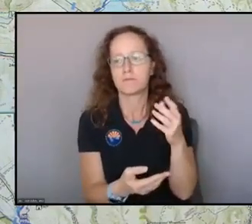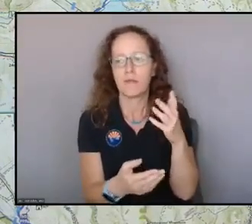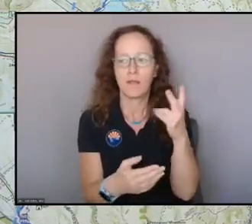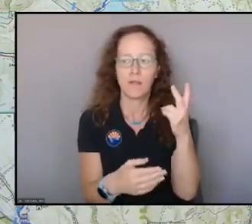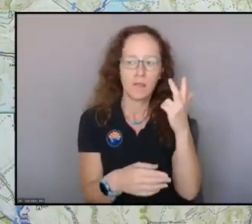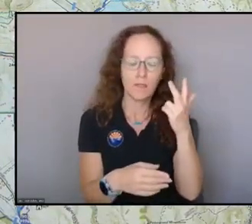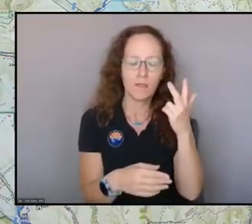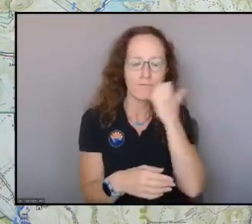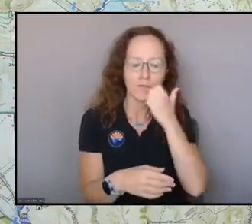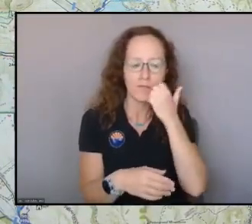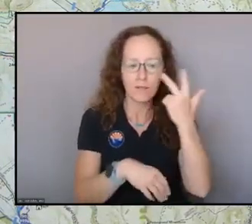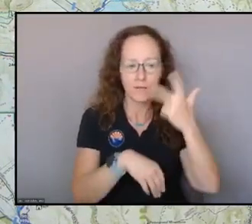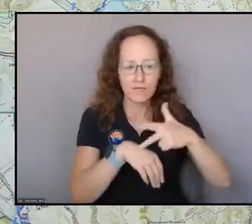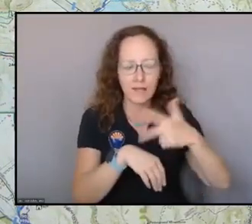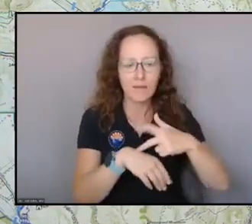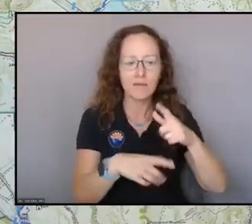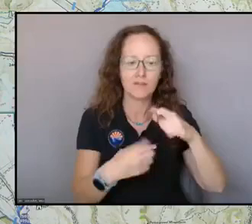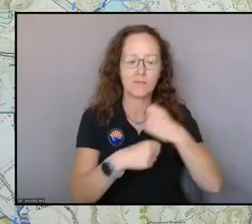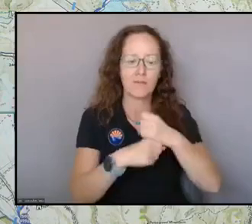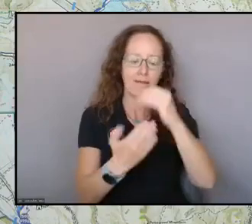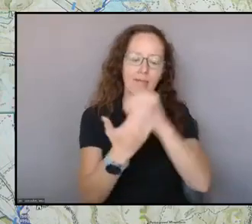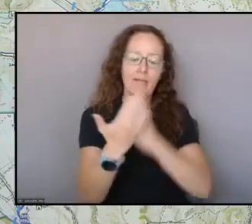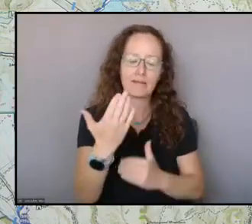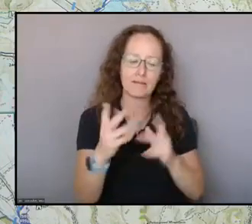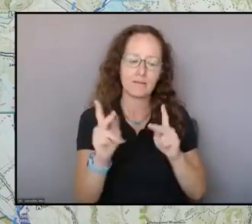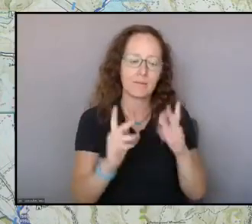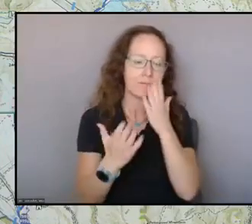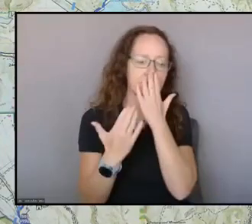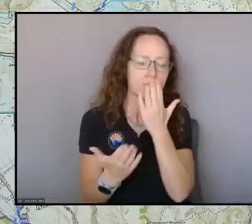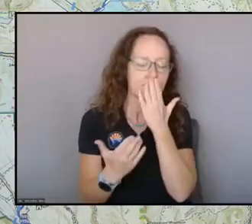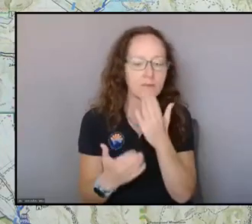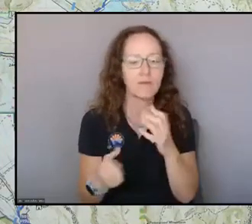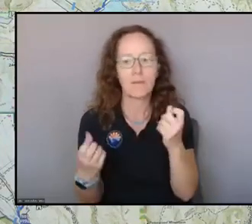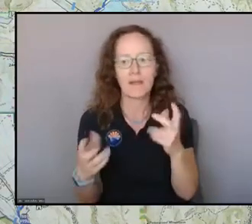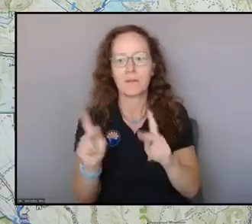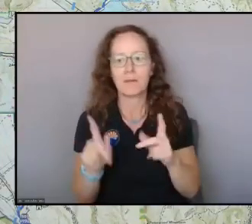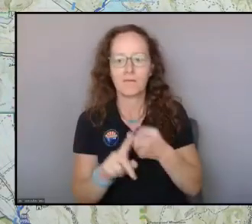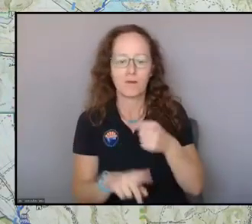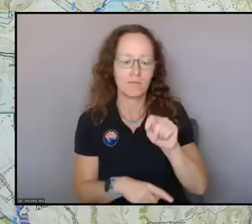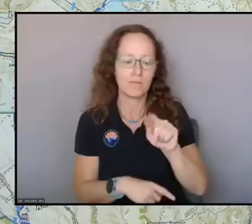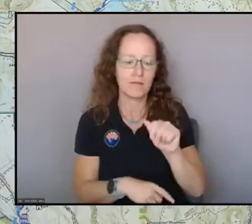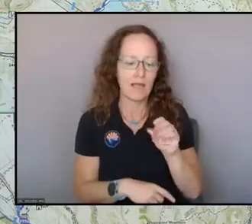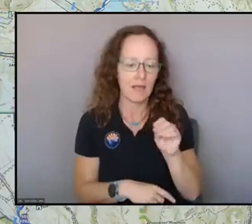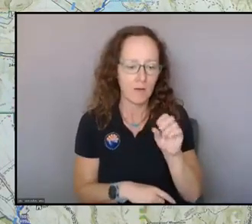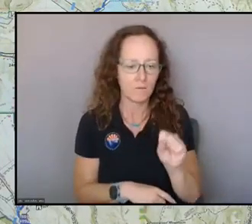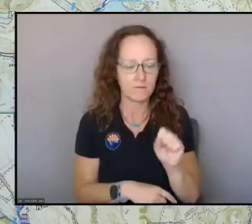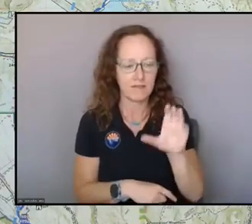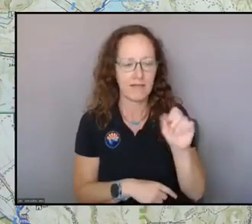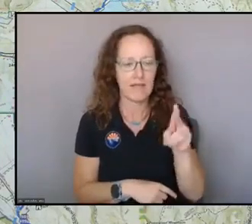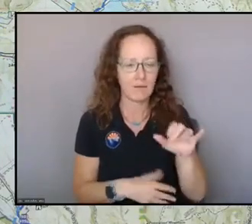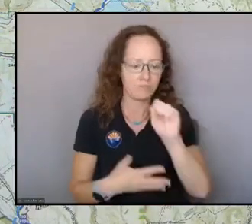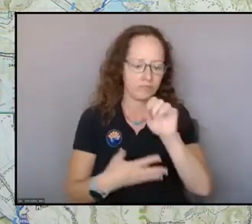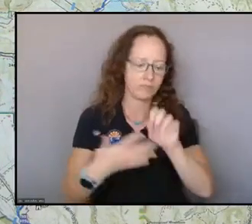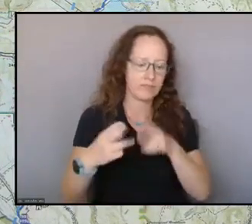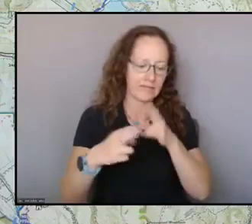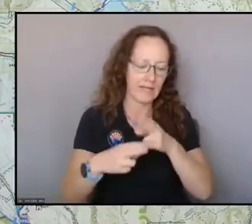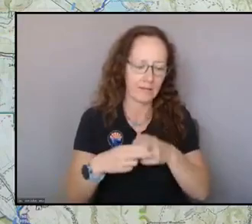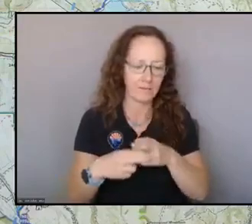IT INCLUDES A LONG LIST OF TAOS COUNTY ORGANIZATIONS